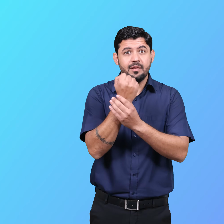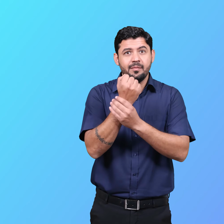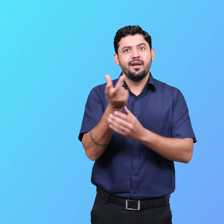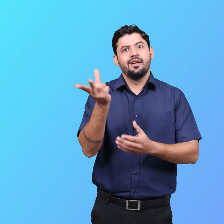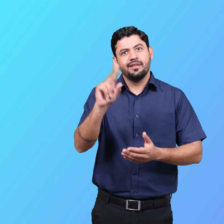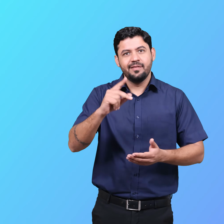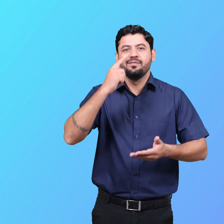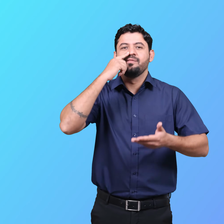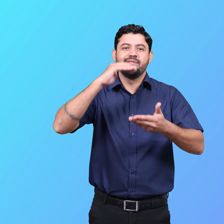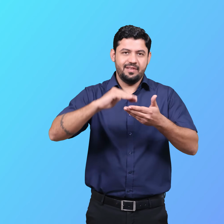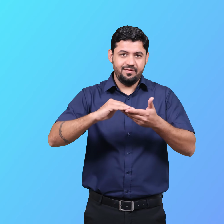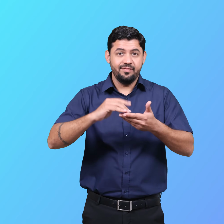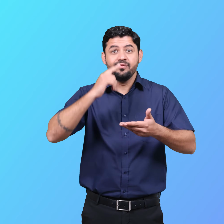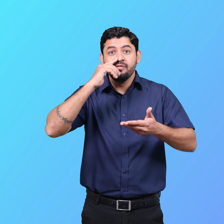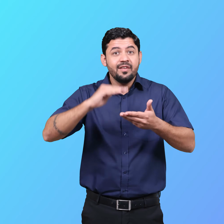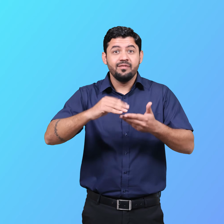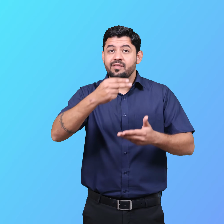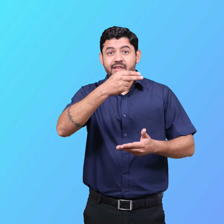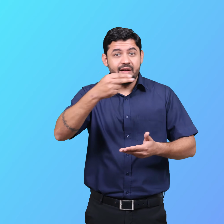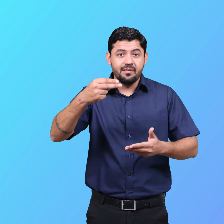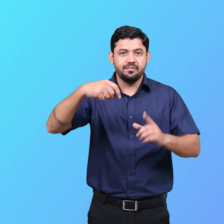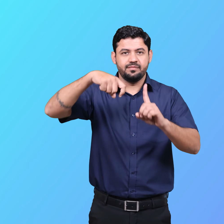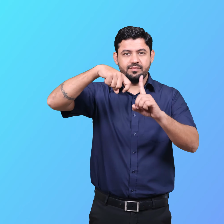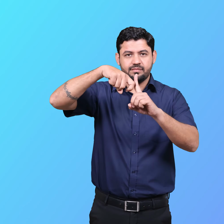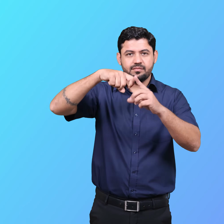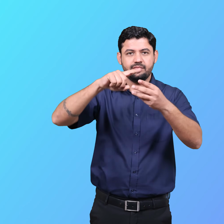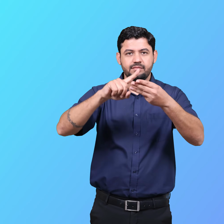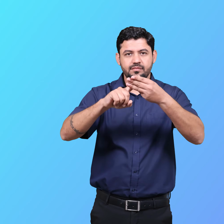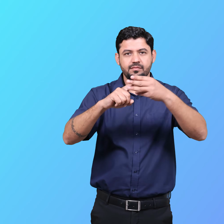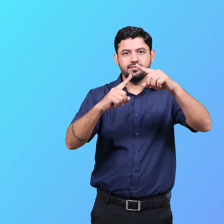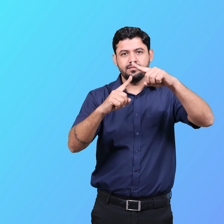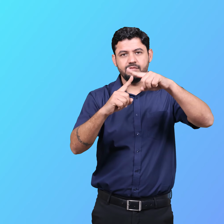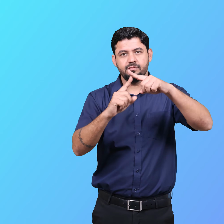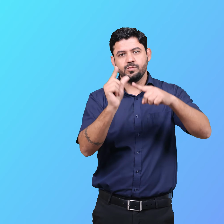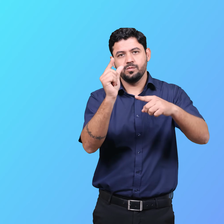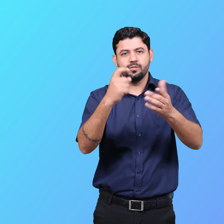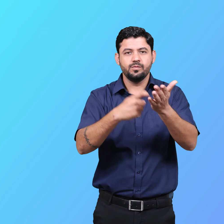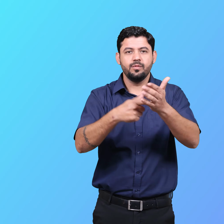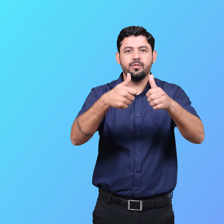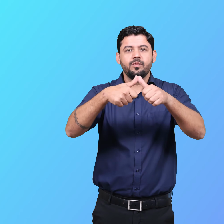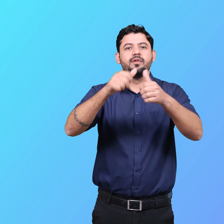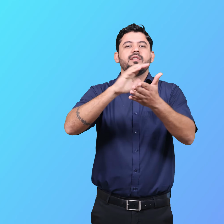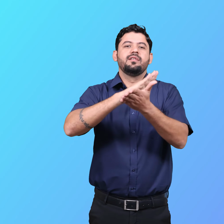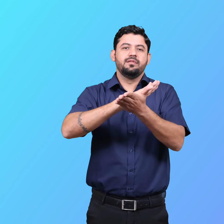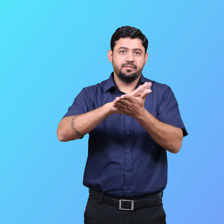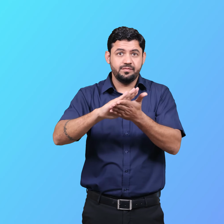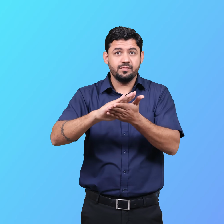Abraham took Keturah as his wife,